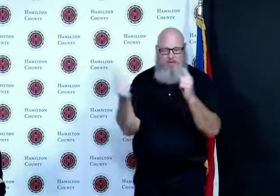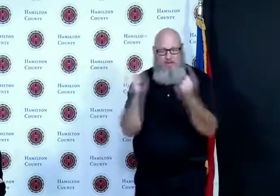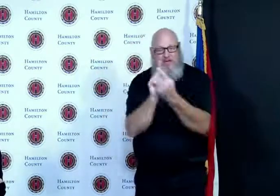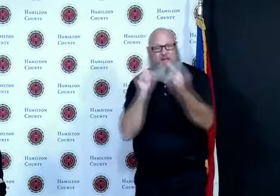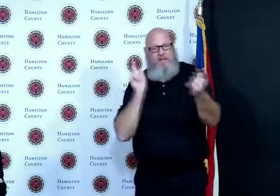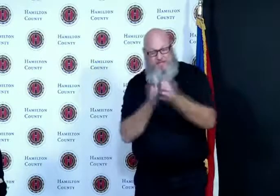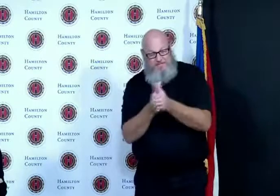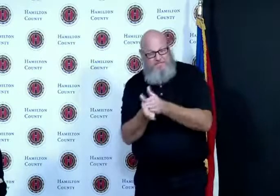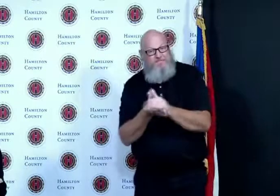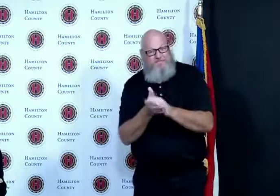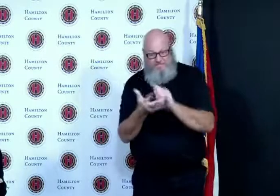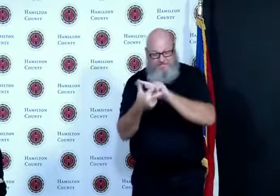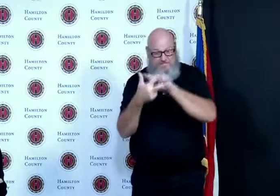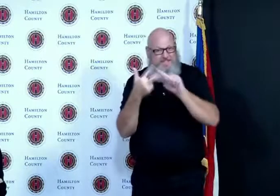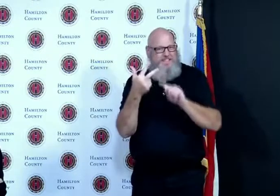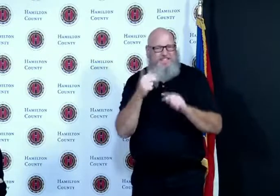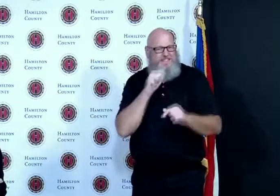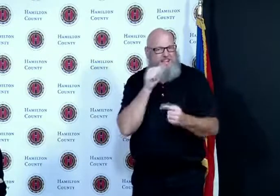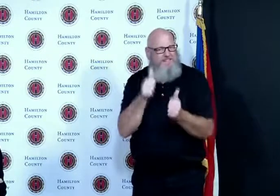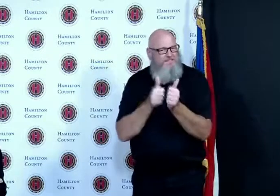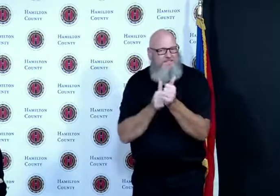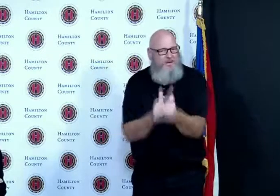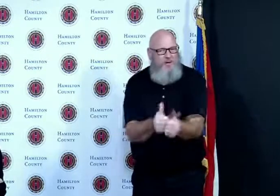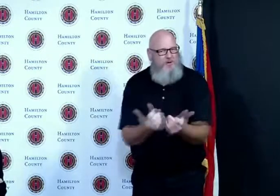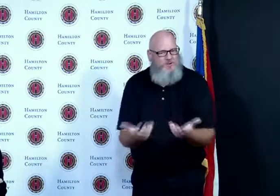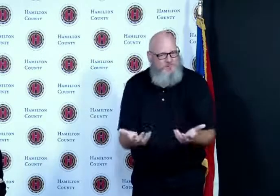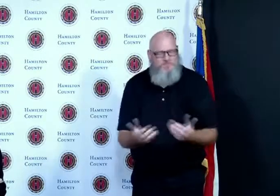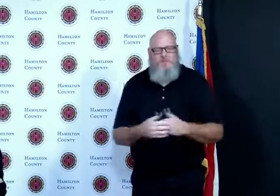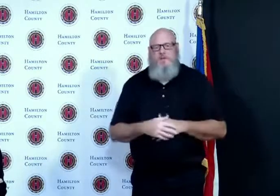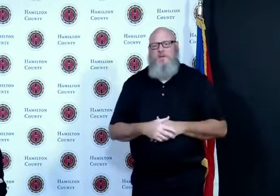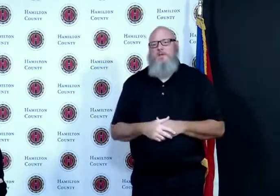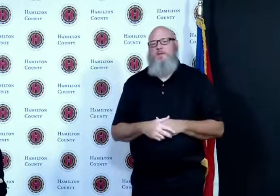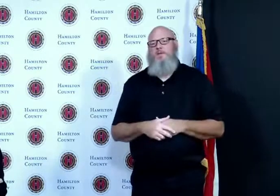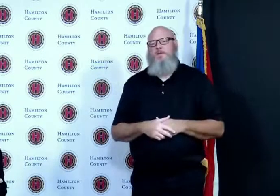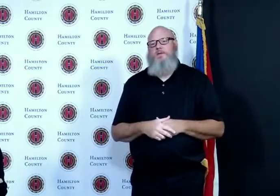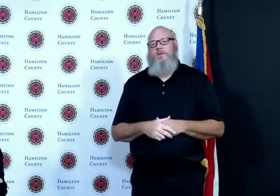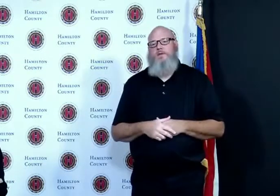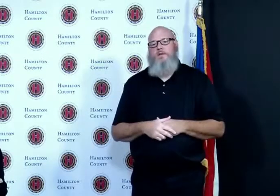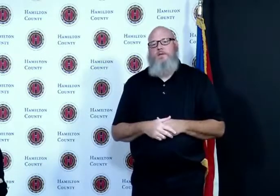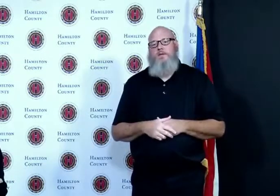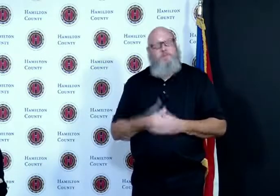distance celebrated virtually did things very differently this year but others got